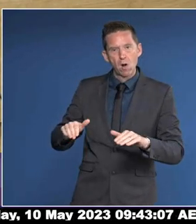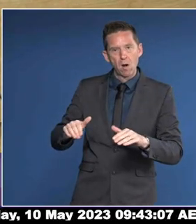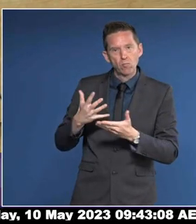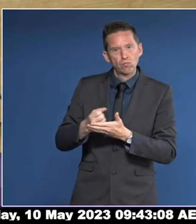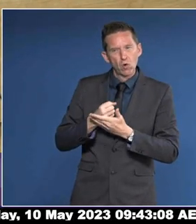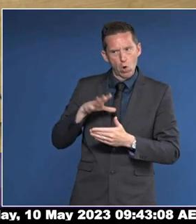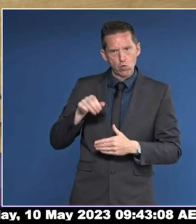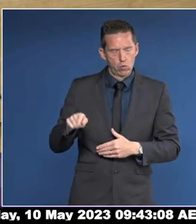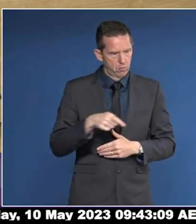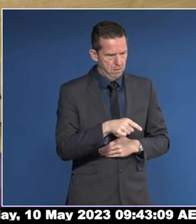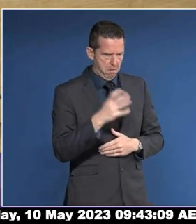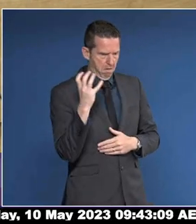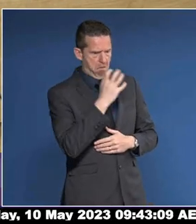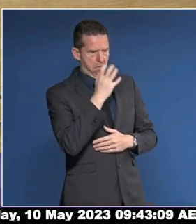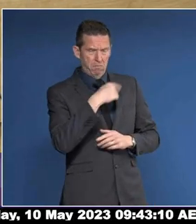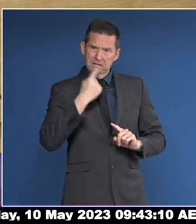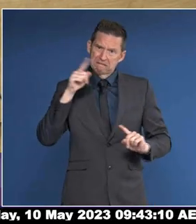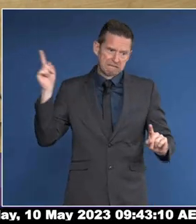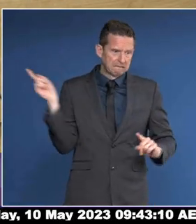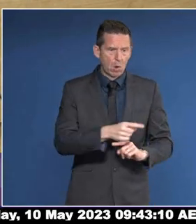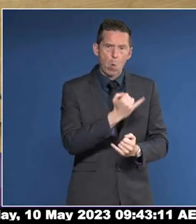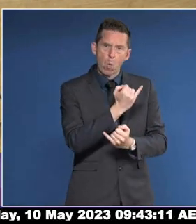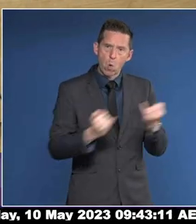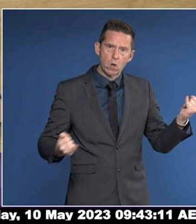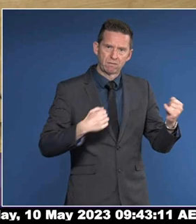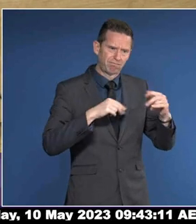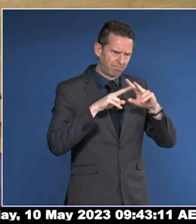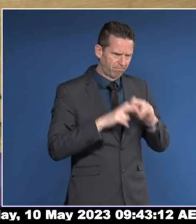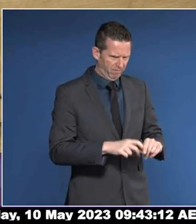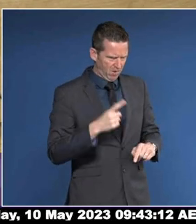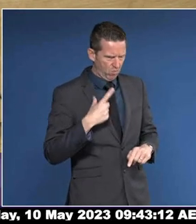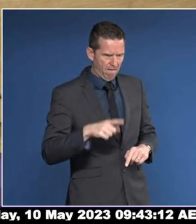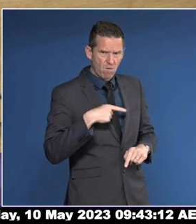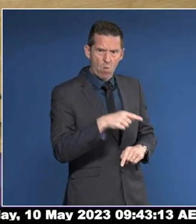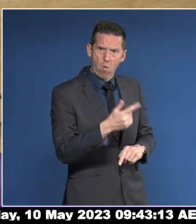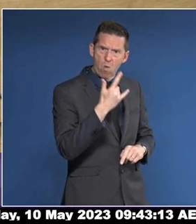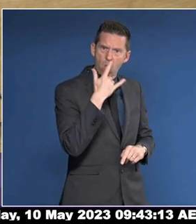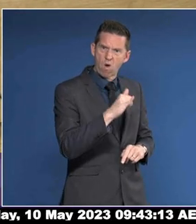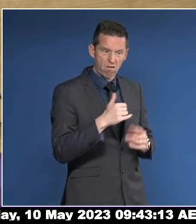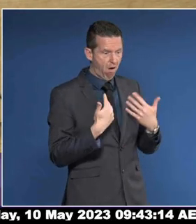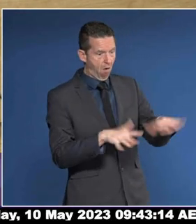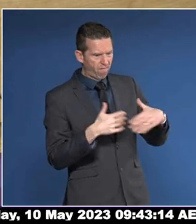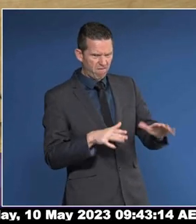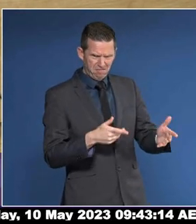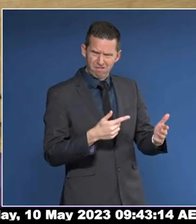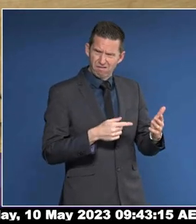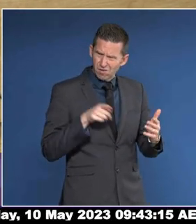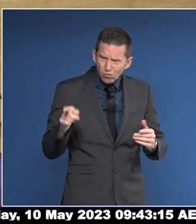investigation as to how and why circumstances like that could have ever occurred? DR CRAWFORD: Yes. MS EASTMAN: Do you agree with that?